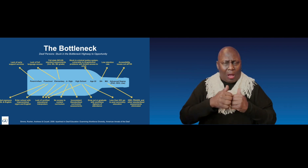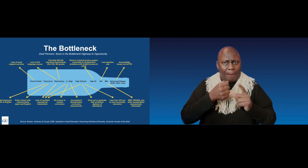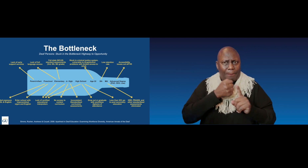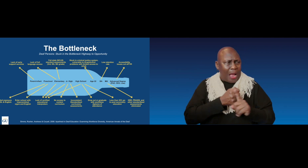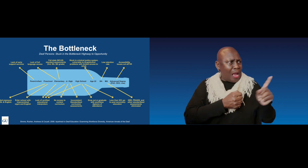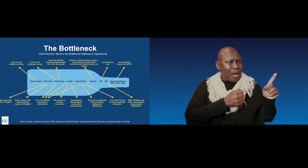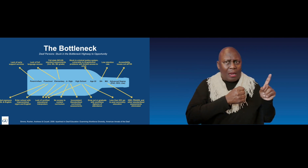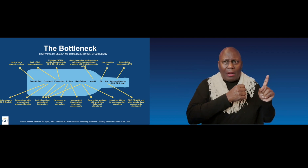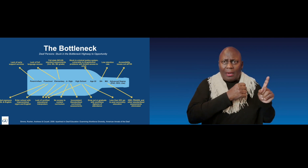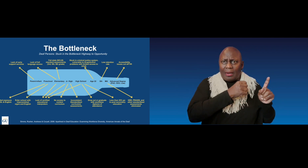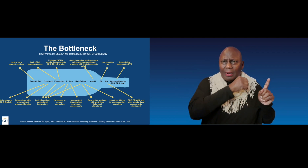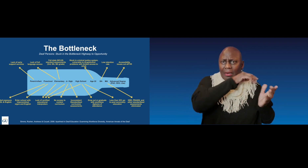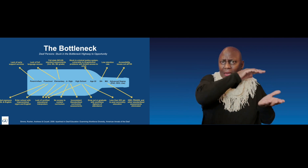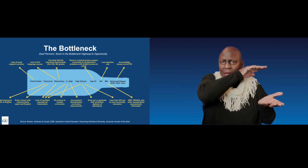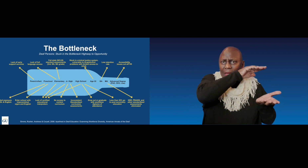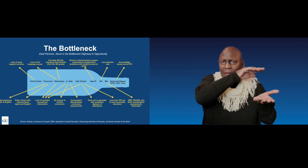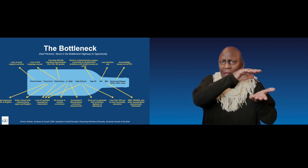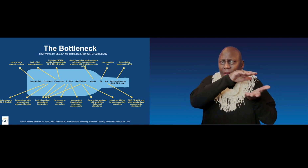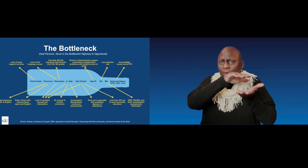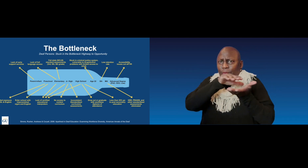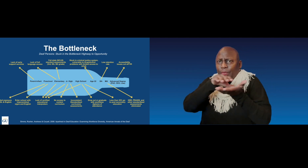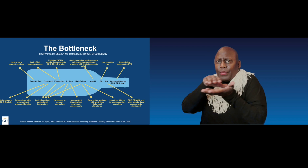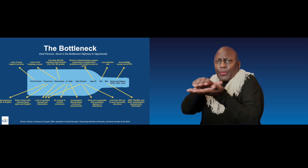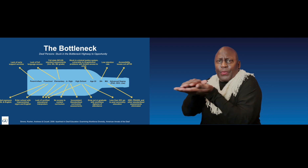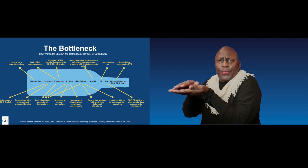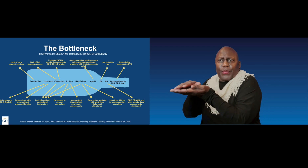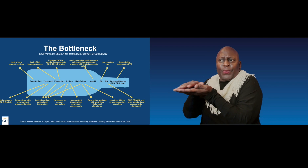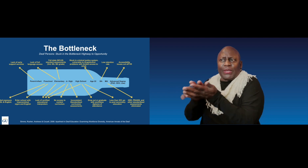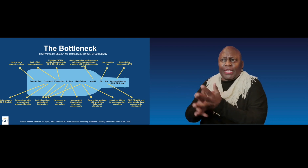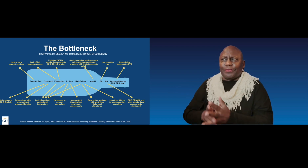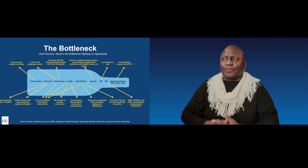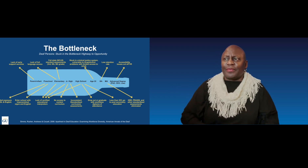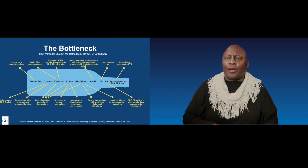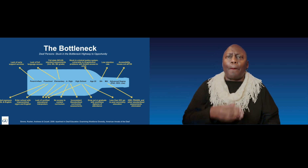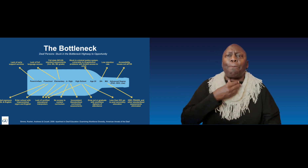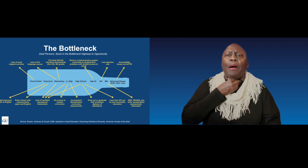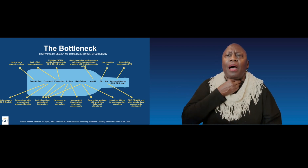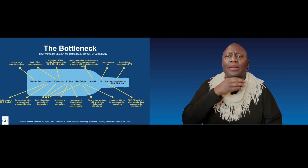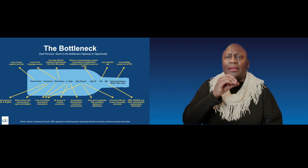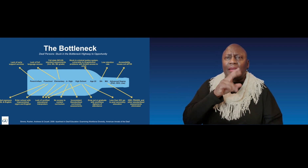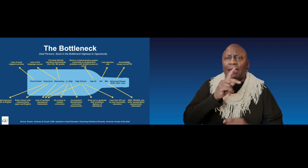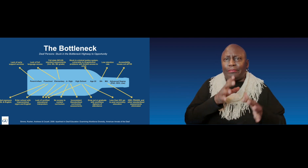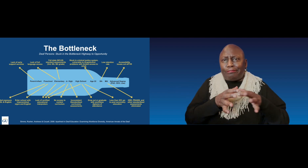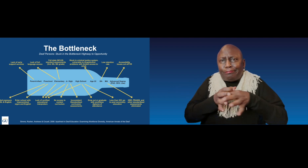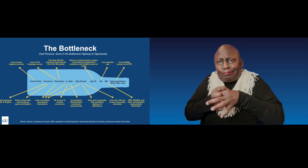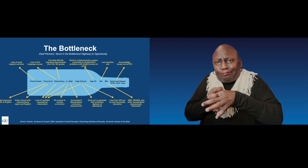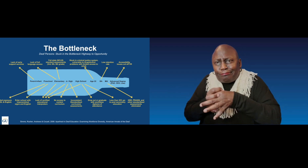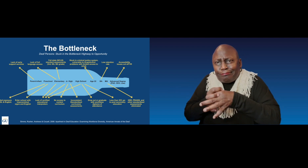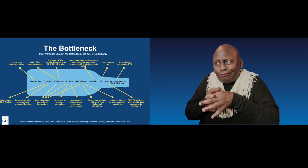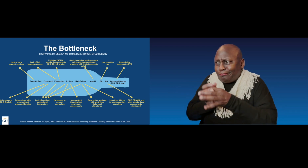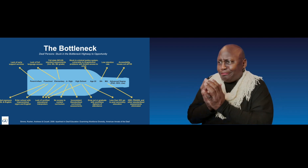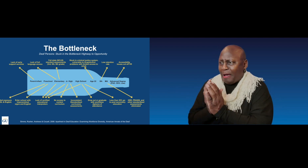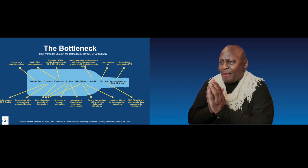or professional level. That's how it impacts us from birth until later in life.